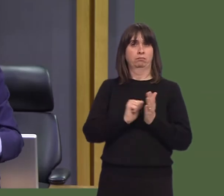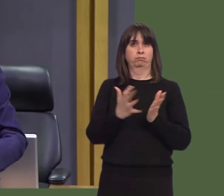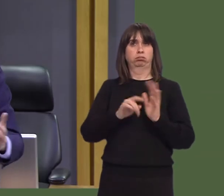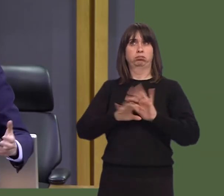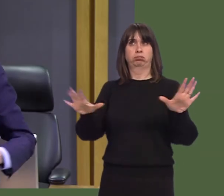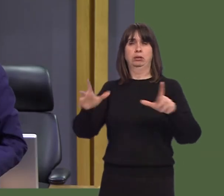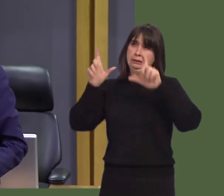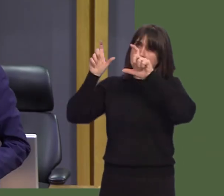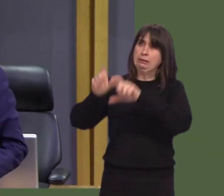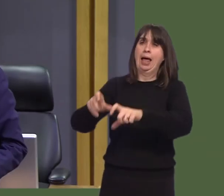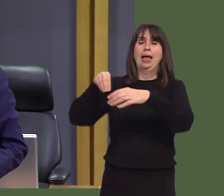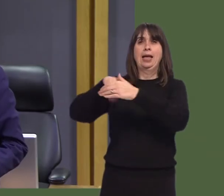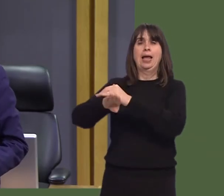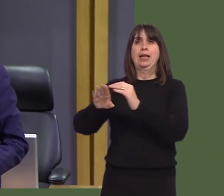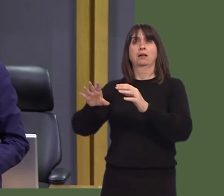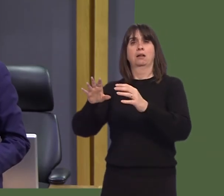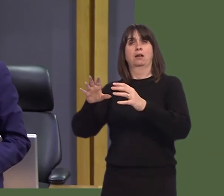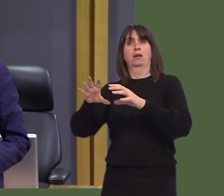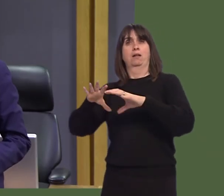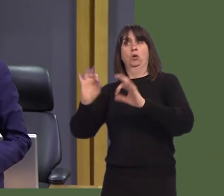We've tended to focus on what this would mean for the courts, the probation service and